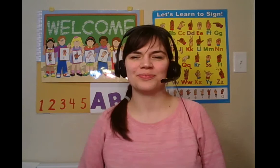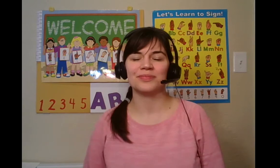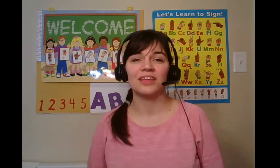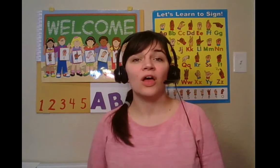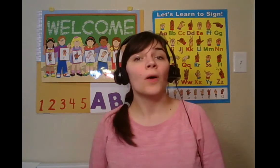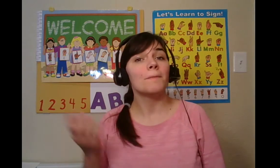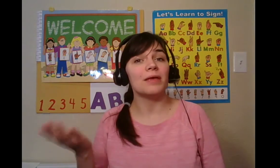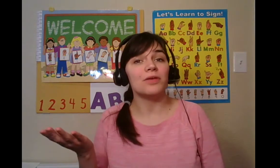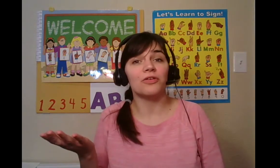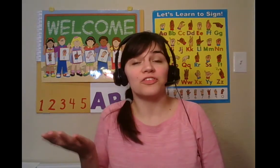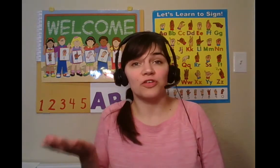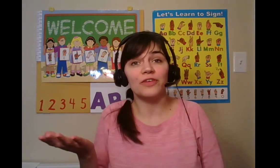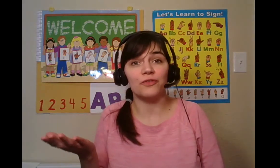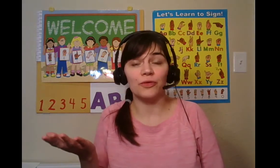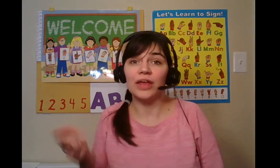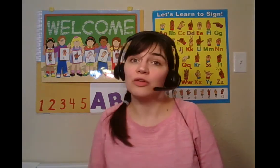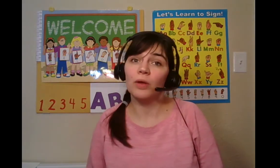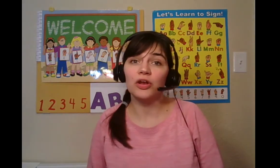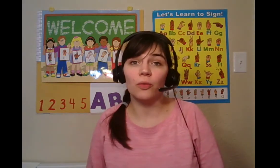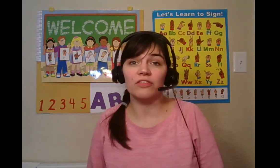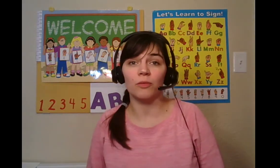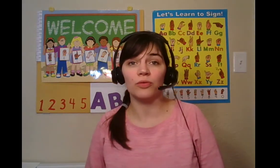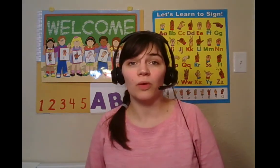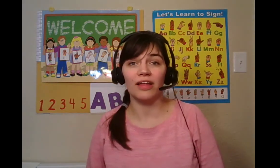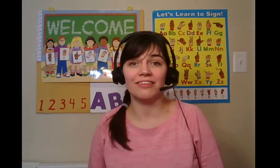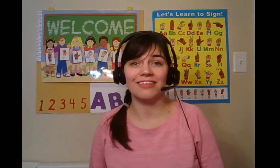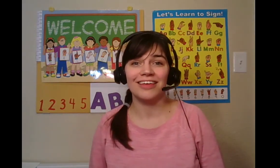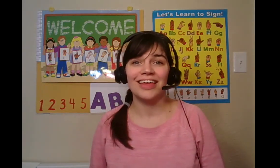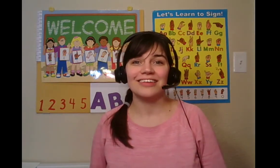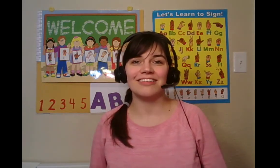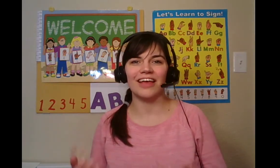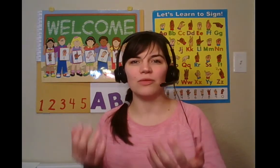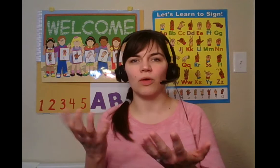Maybe you're serving food and you want to know what someone wants. To sign want.